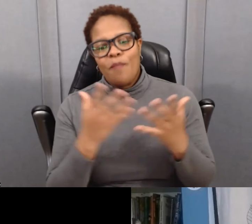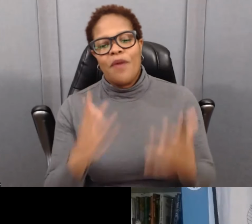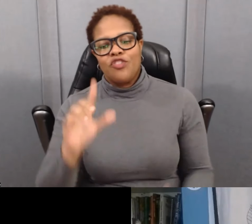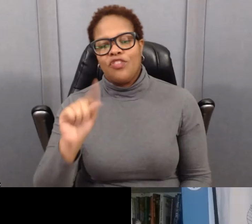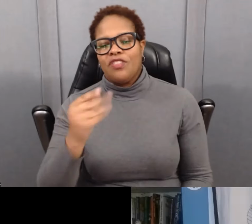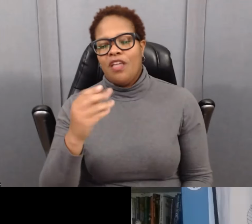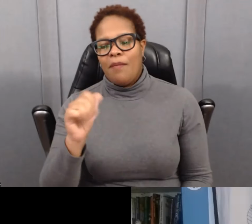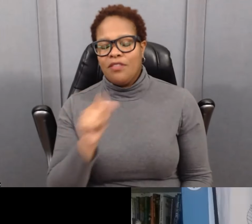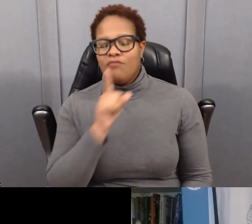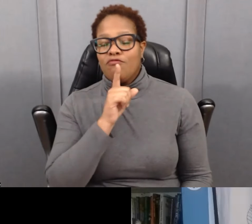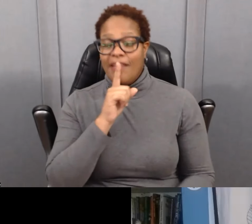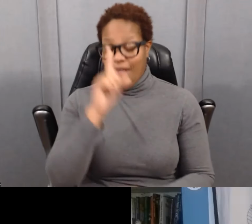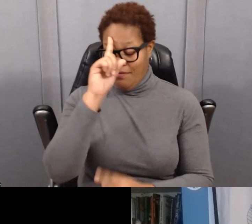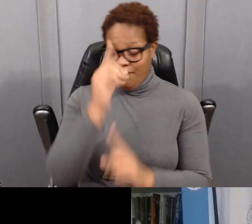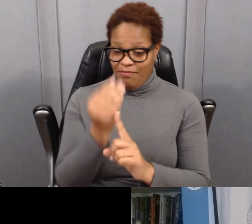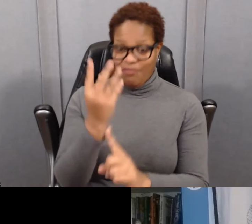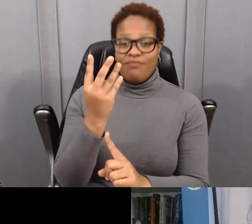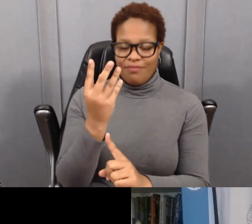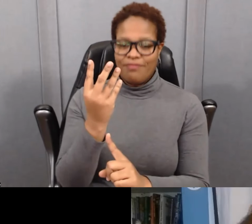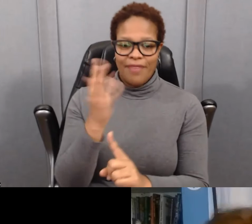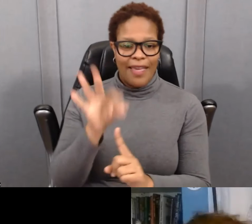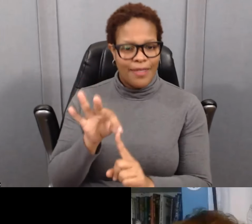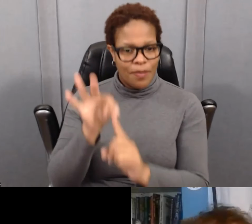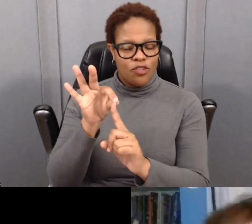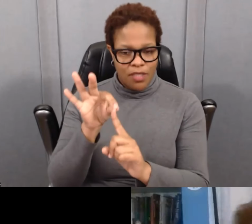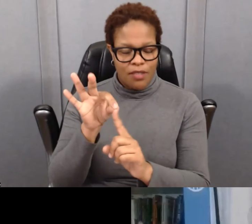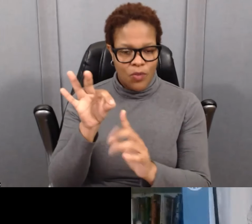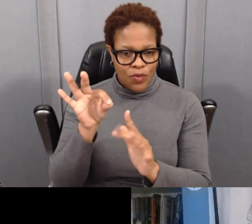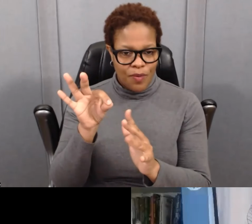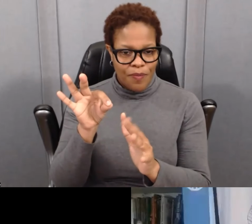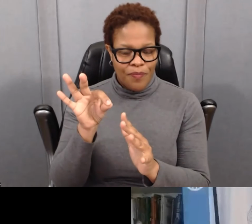Especially the examples, it's kind of crazy.